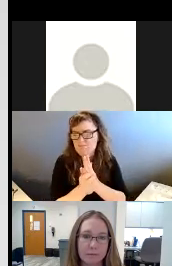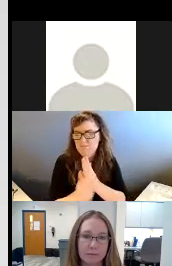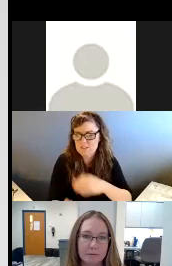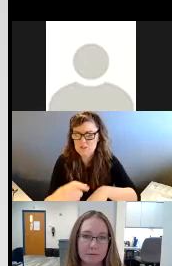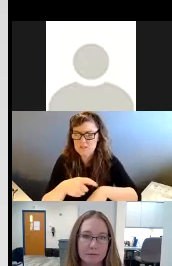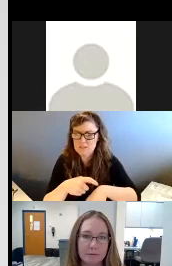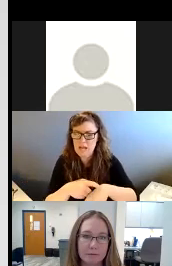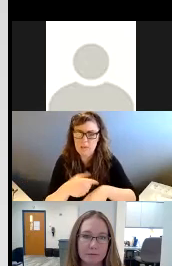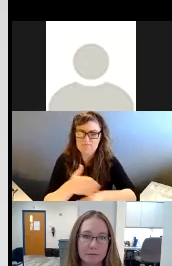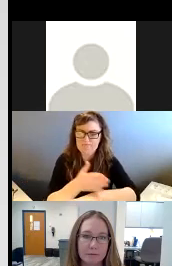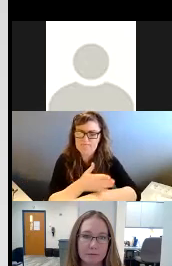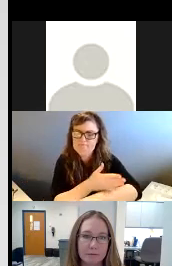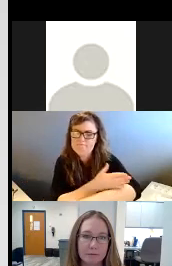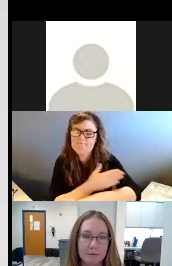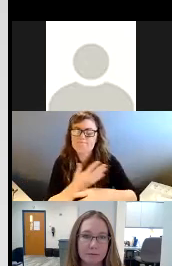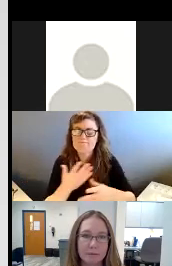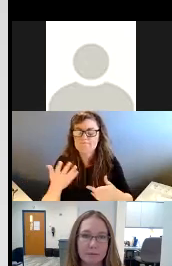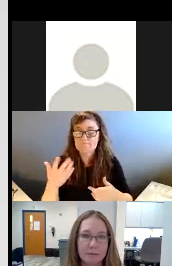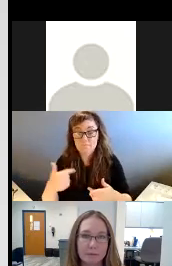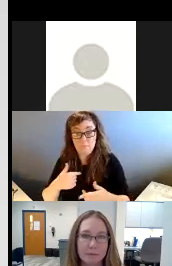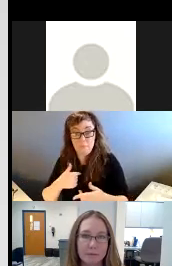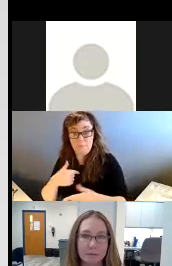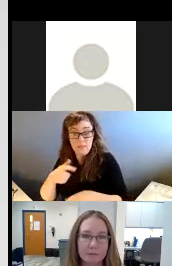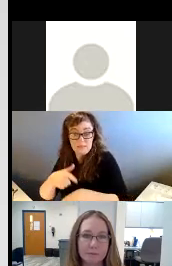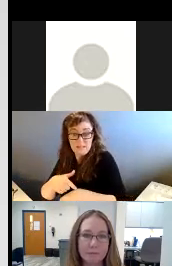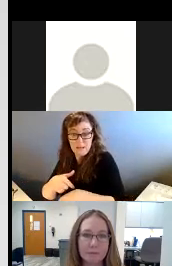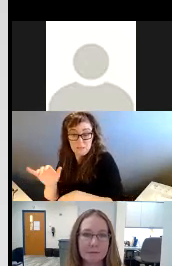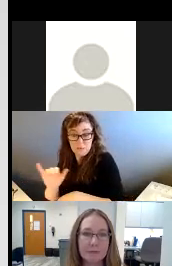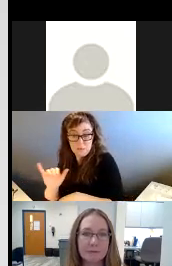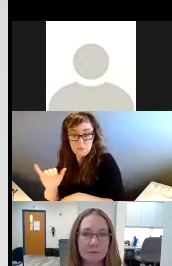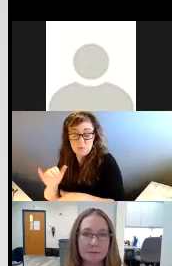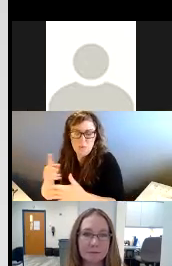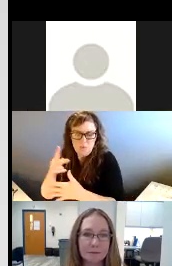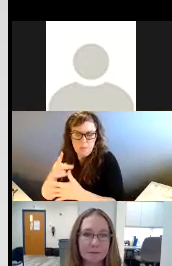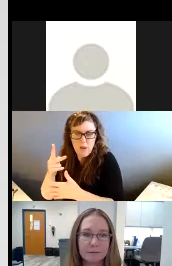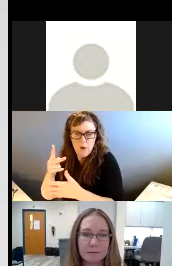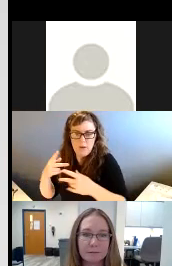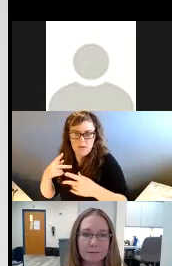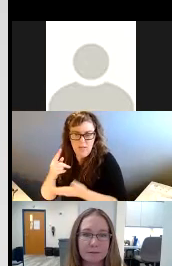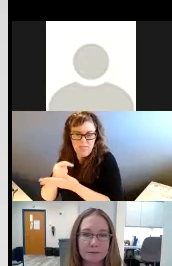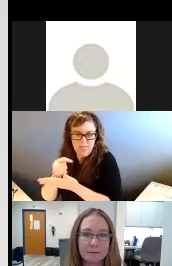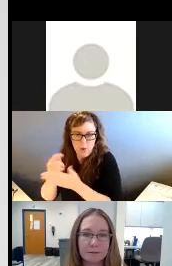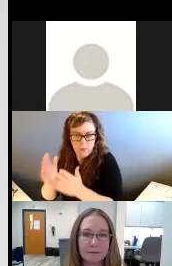PLANNING AND OUR TIME AND THE THERAPIST TIME -- THE PRIMARY THERAPIST TIME OF GETTING ALL THE INFORMATION.